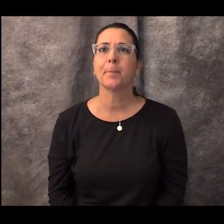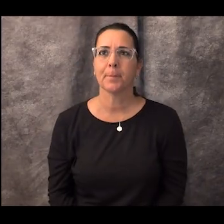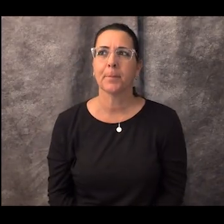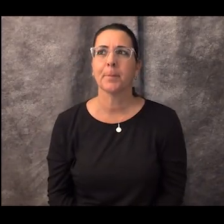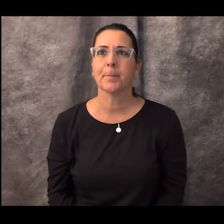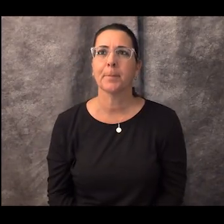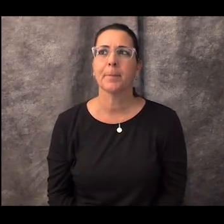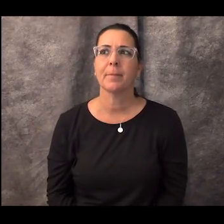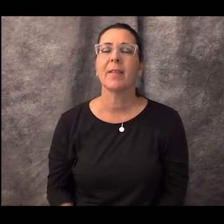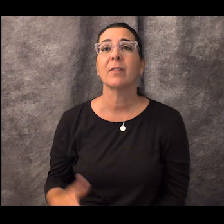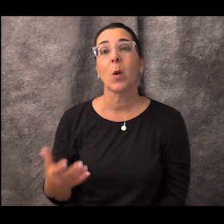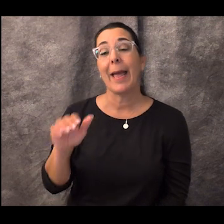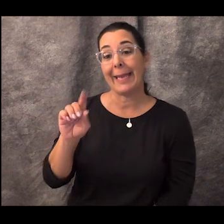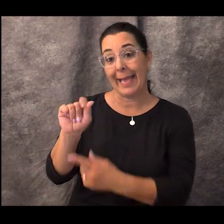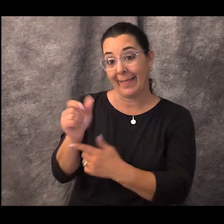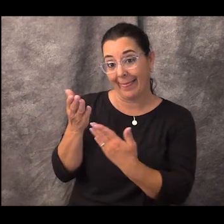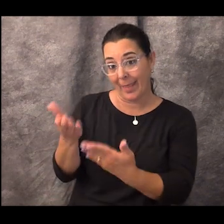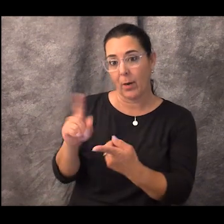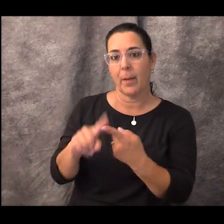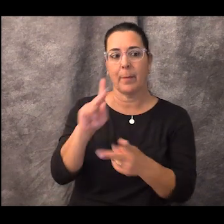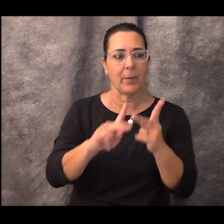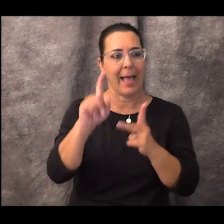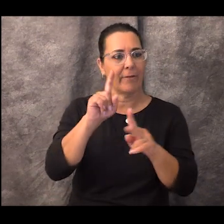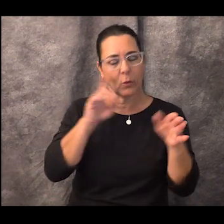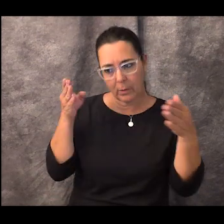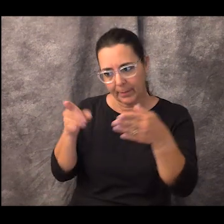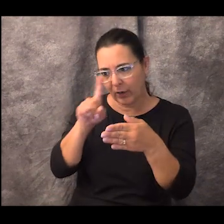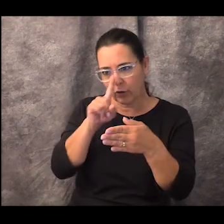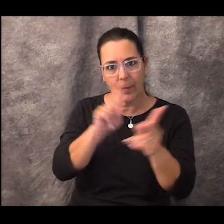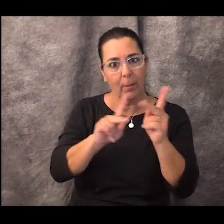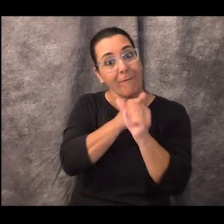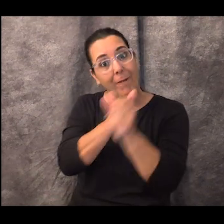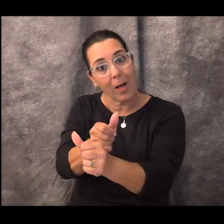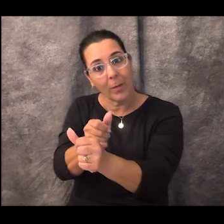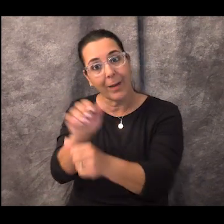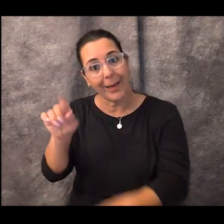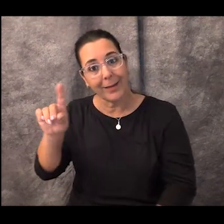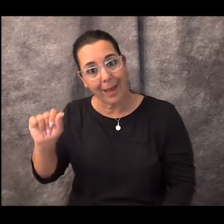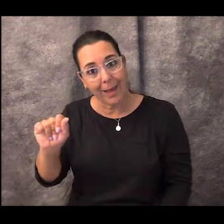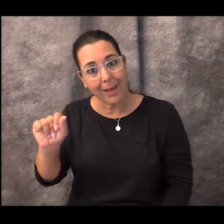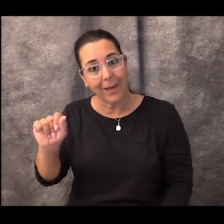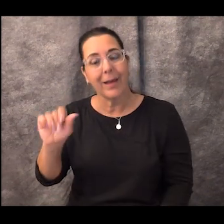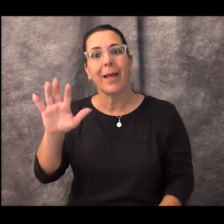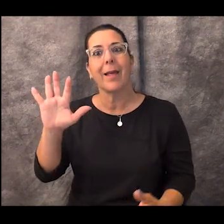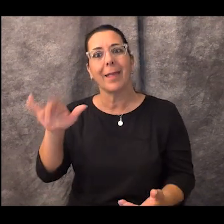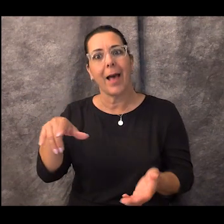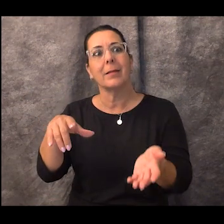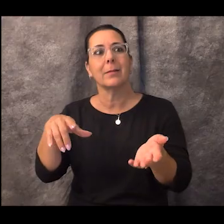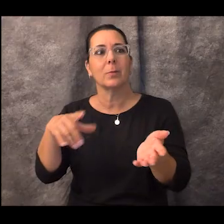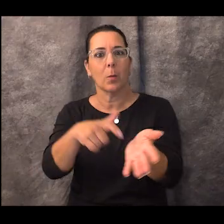it has to be enforced. And that's not always easy to do, right? I mean, it relies on what individuals being able to, like, bring lawsuits